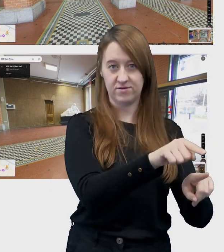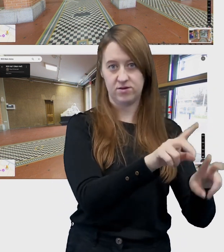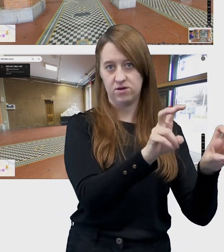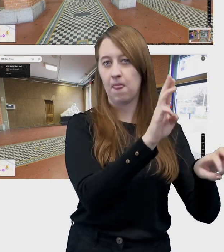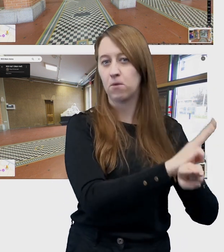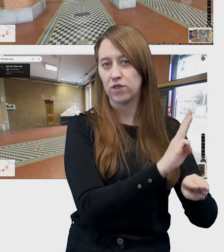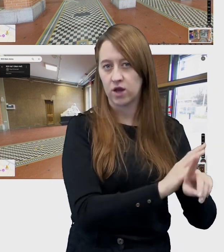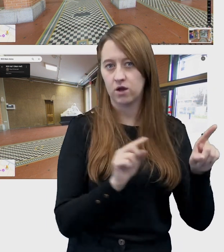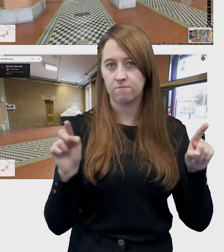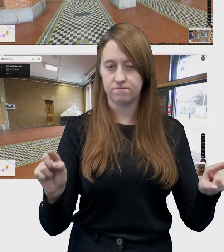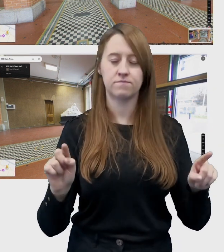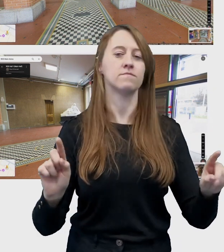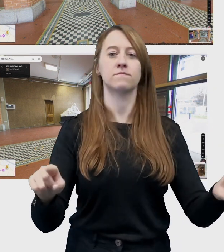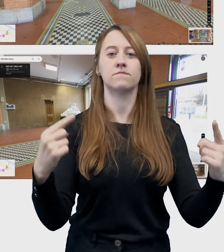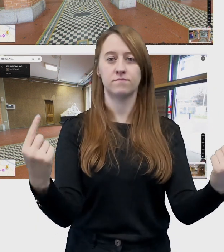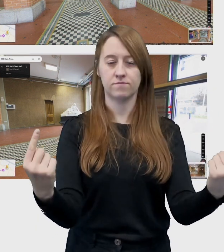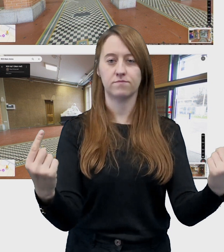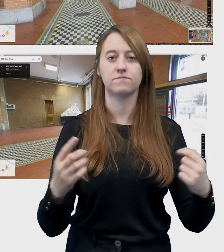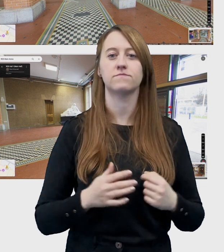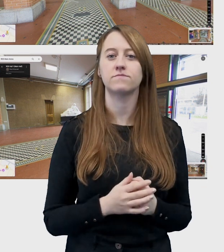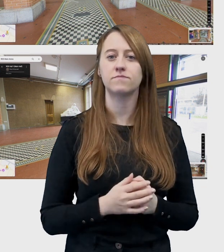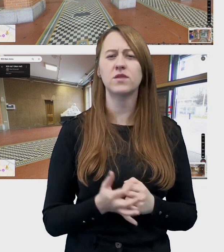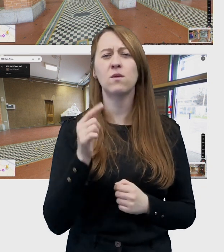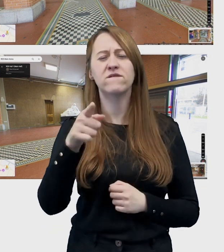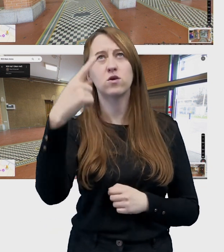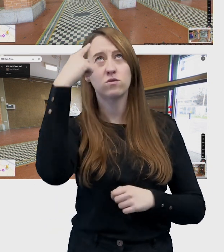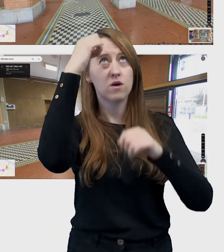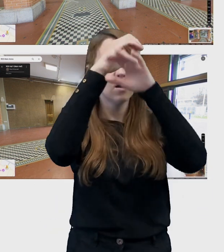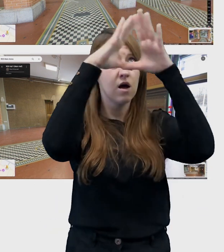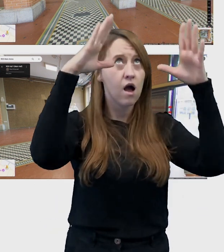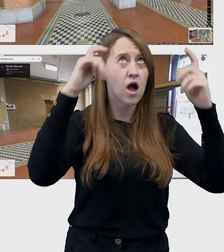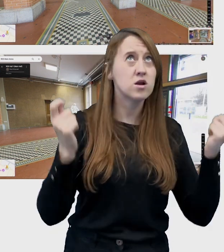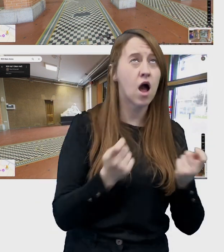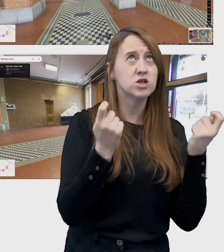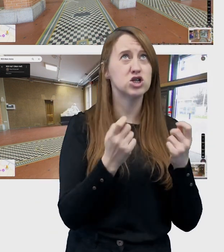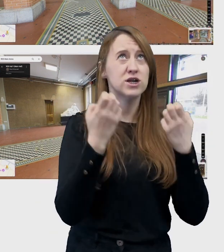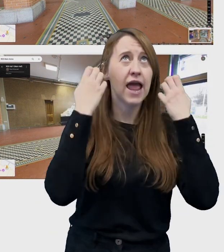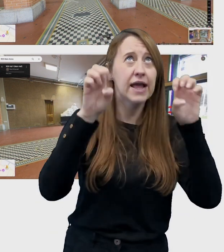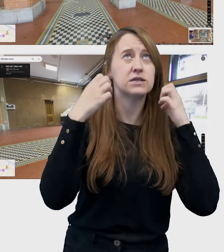So if you think about a concert or an exhibition or any of the big events which the RDS holds and you've got streams of people